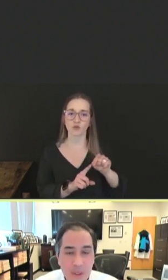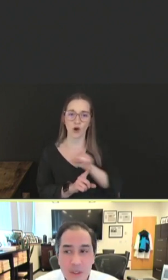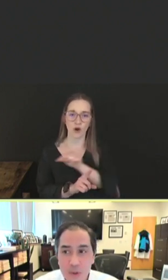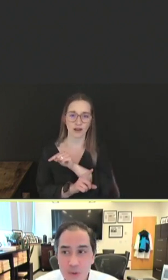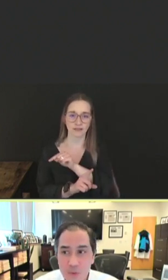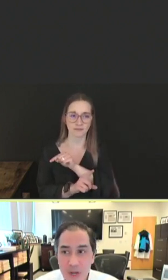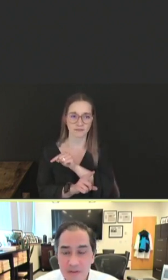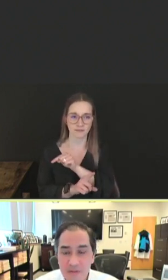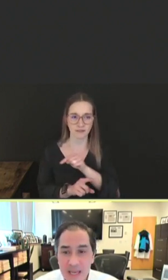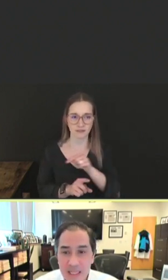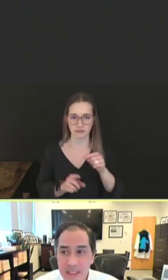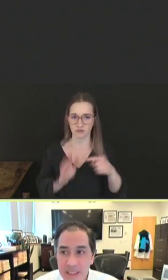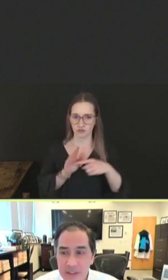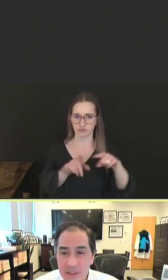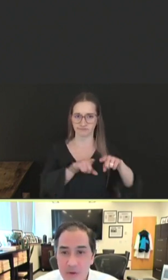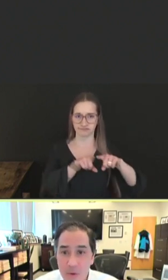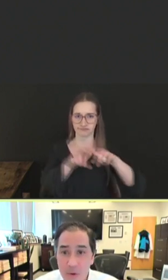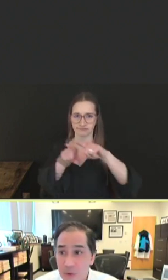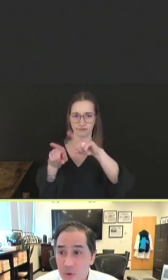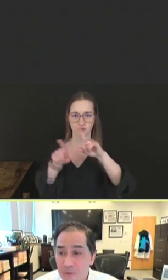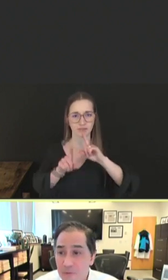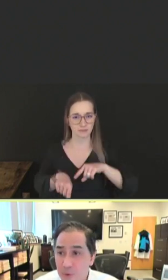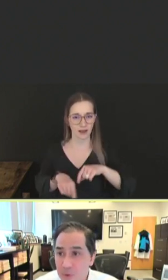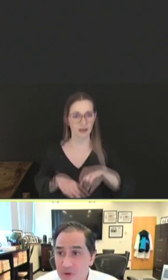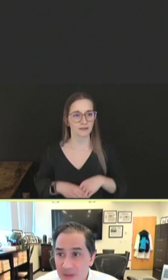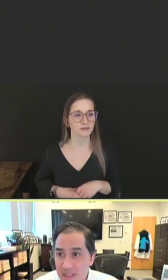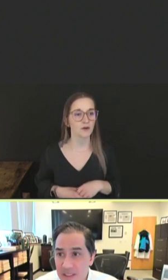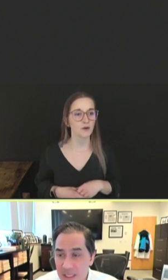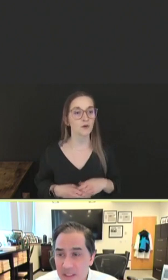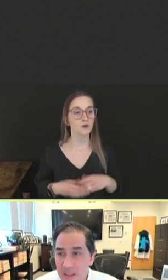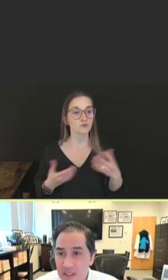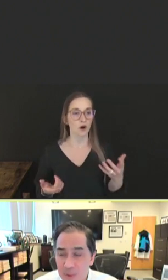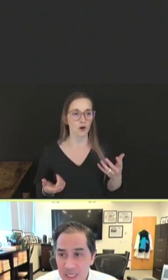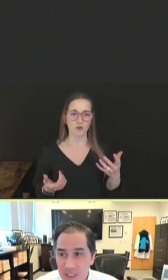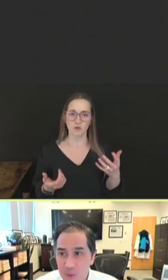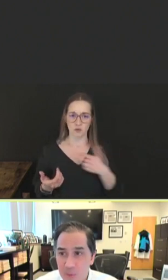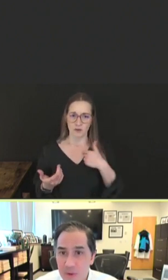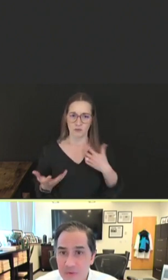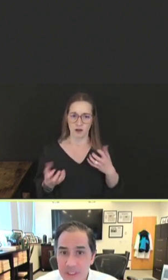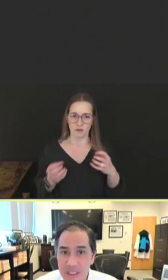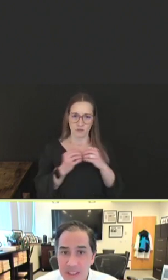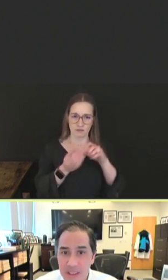So to try to validate, or to try to further investigate the potential role of CD8 T